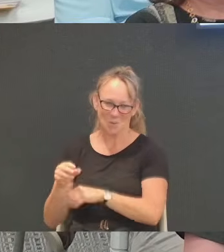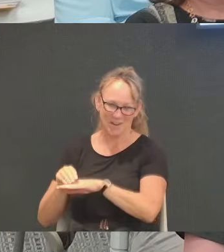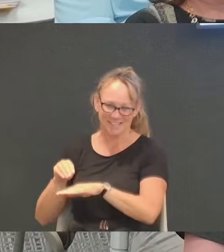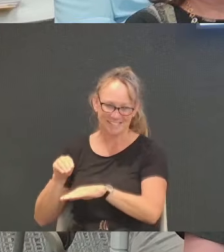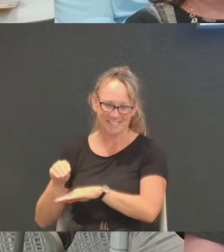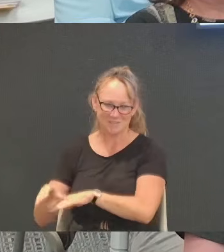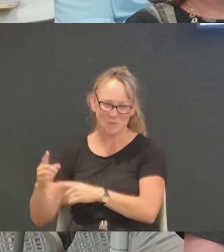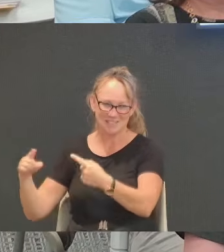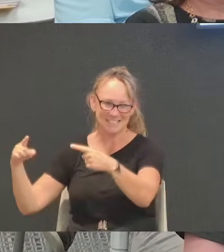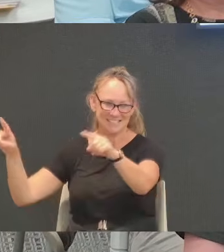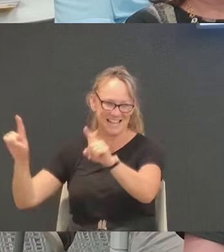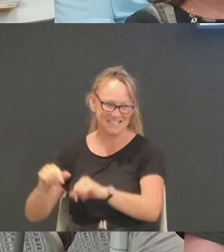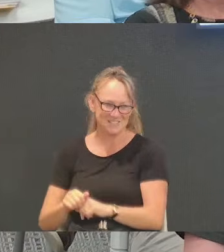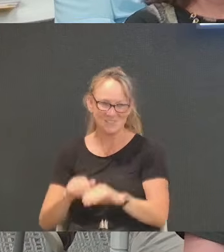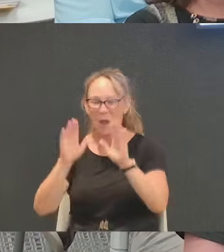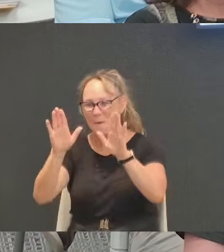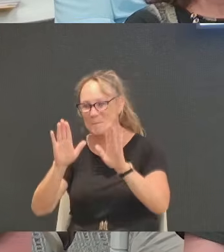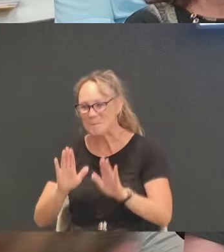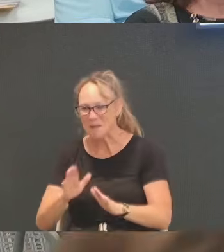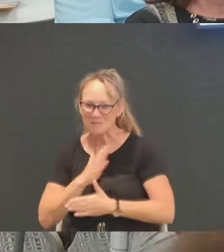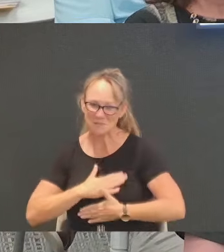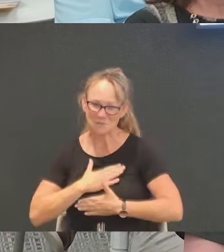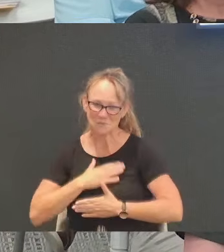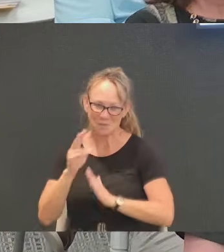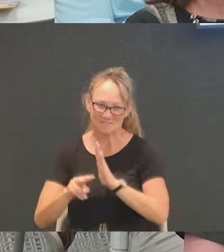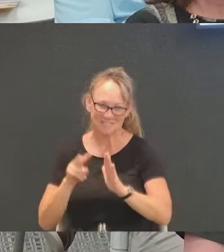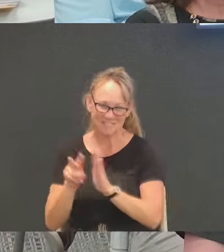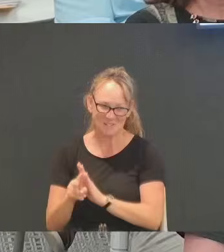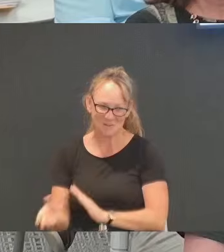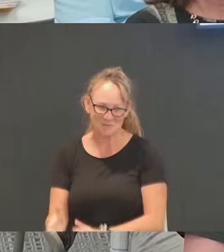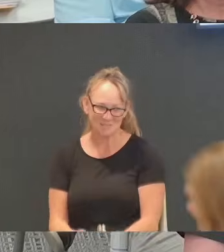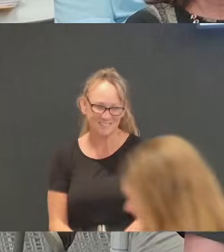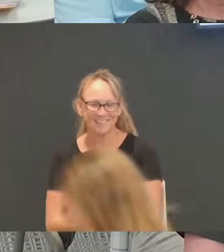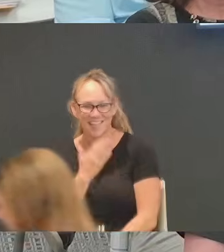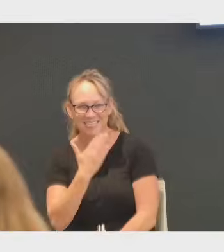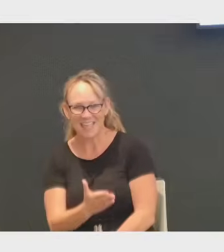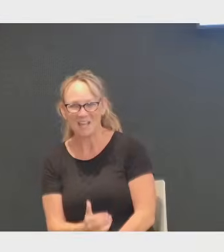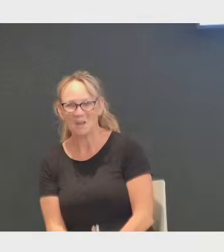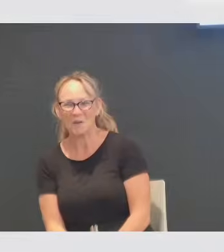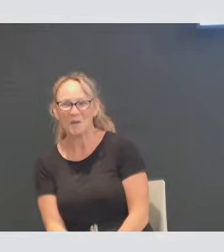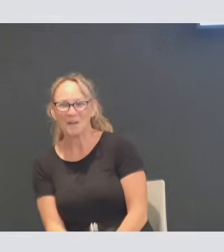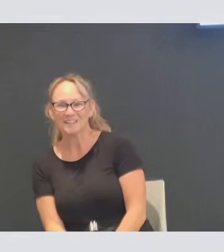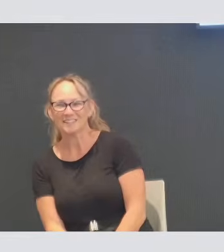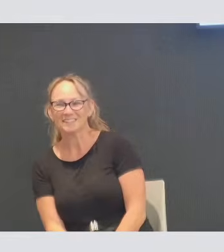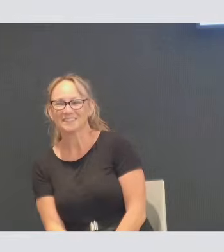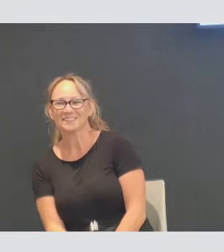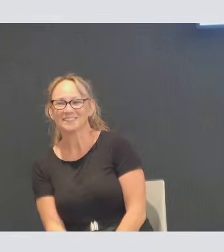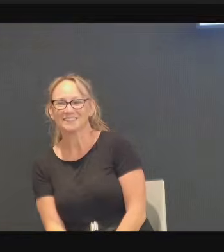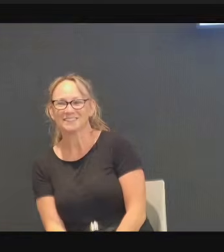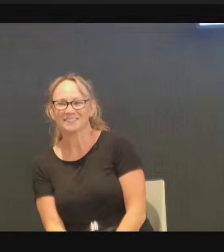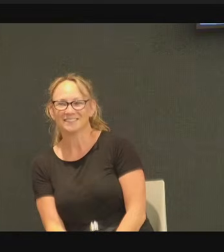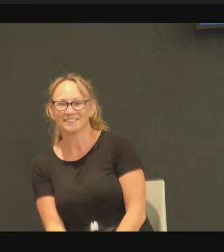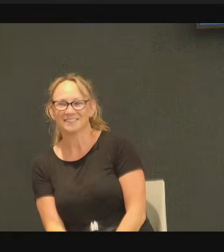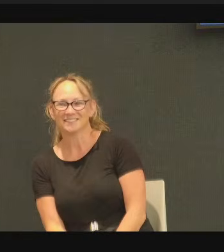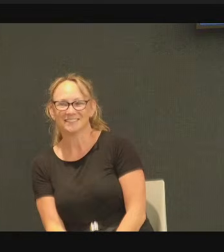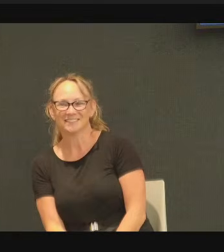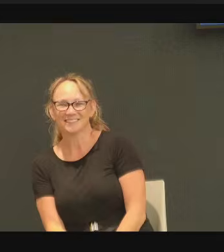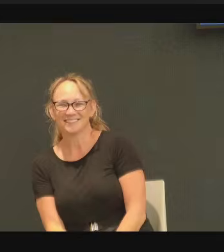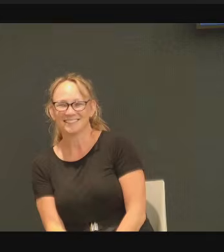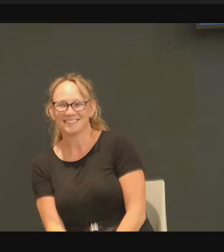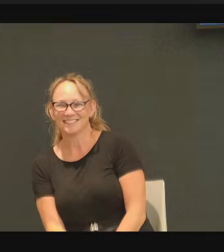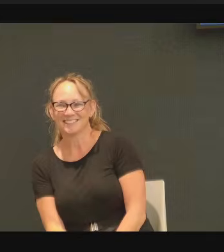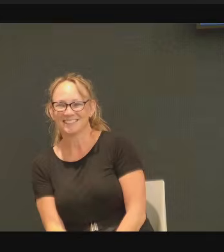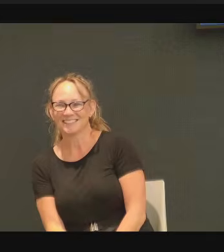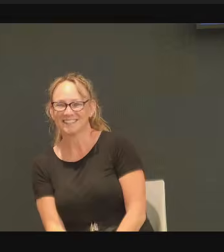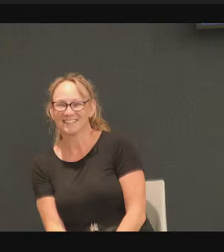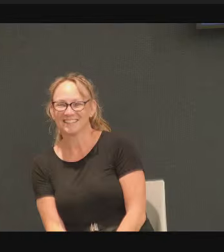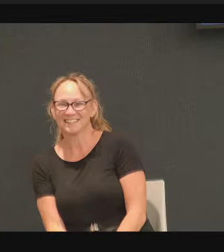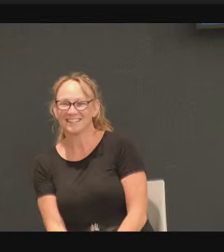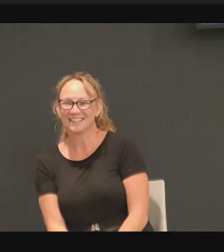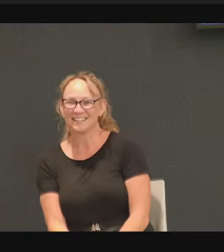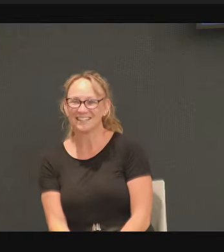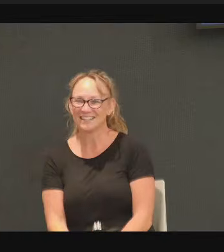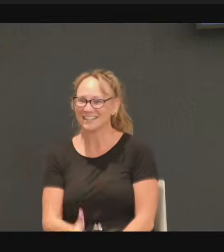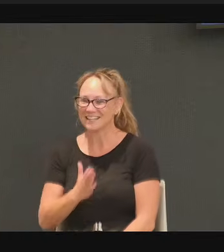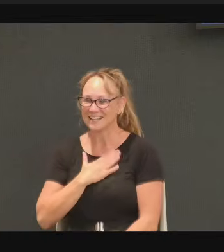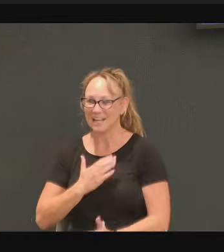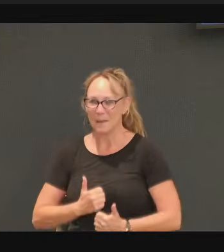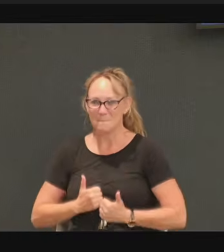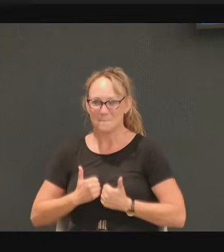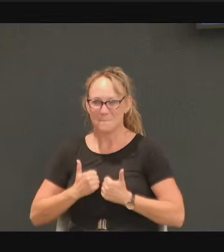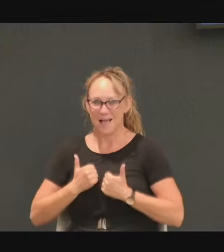amazing. I hope you enjoy the video. Thank you. My life has always been a little bit challenging,